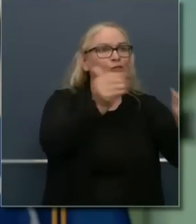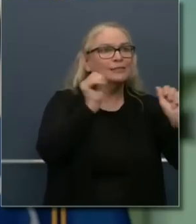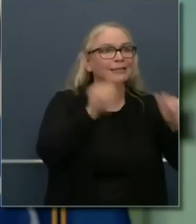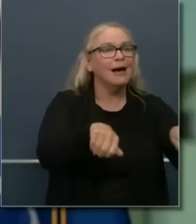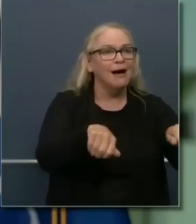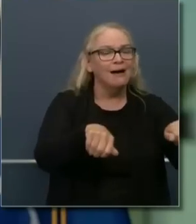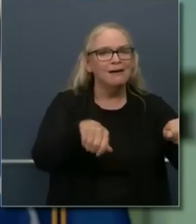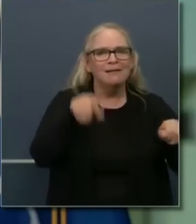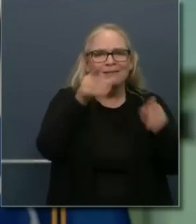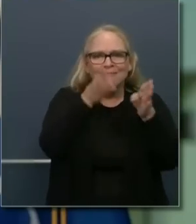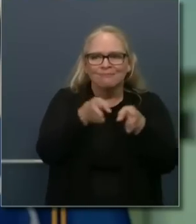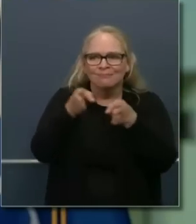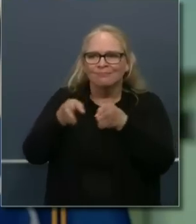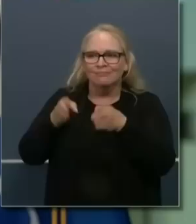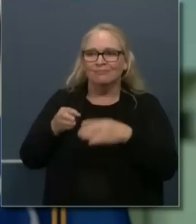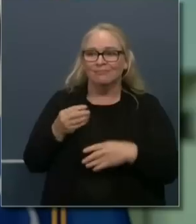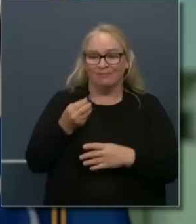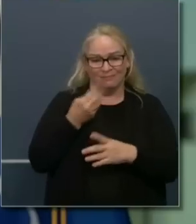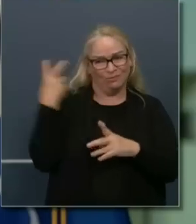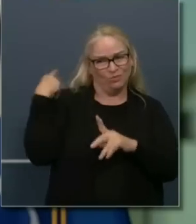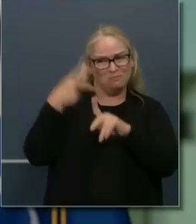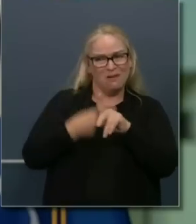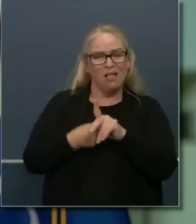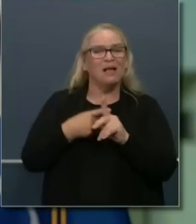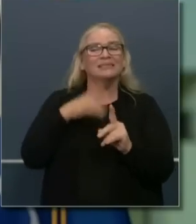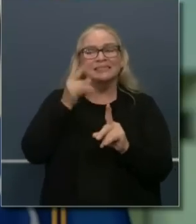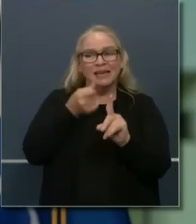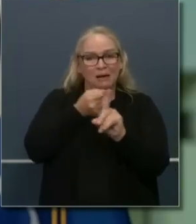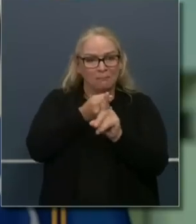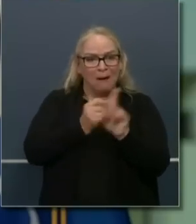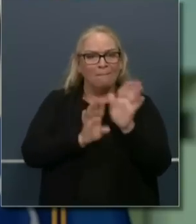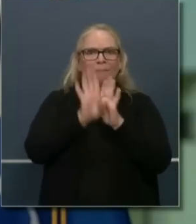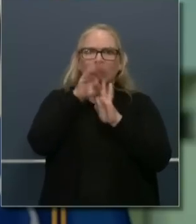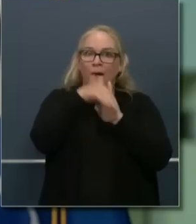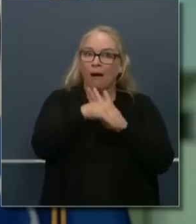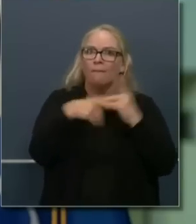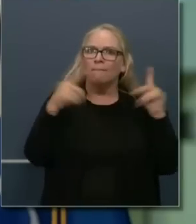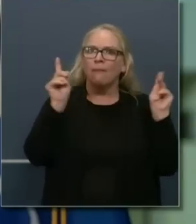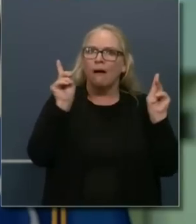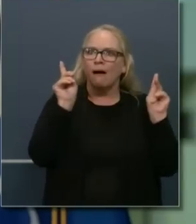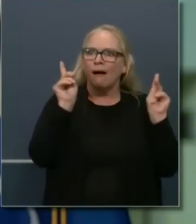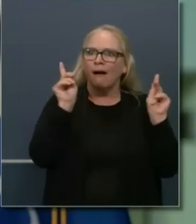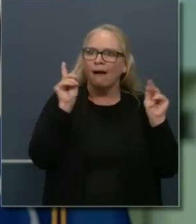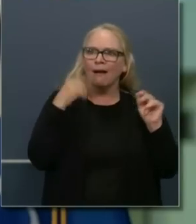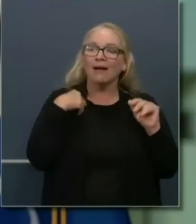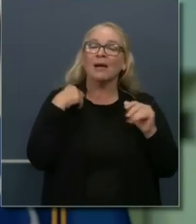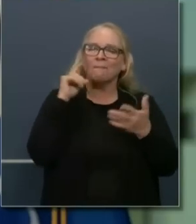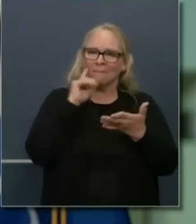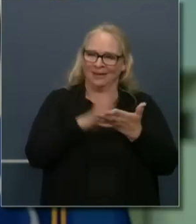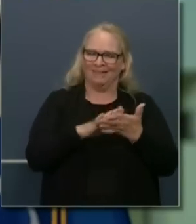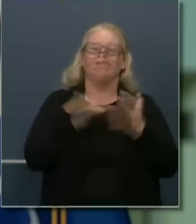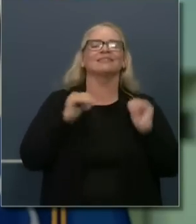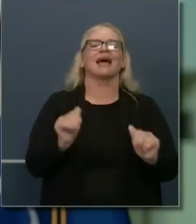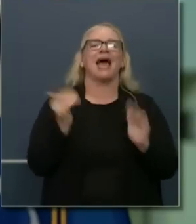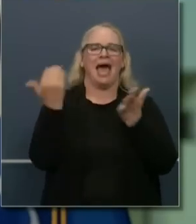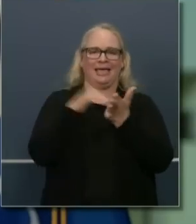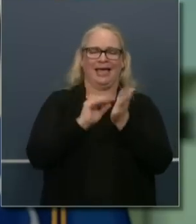SPECIFIC DECISIONS AND THAT IS MY HOPE AND INTENTION IS THAT WE BEND THE CURVE AS WE DID THE FIRST TIME IN THIS PANDEMIC AND